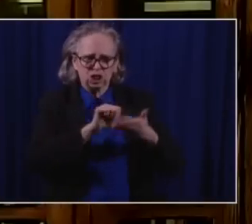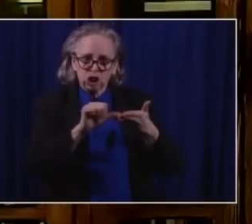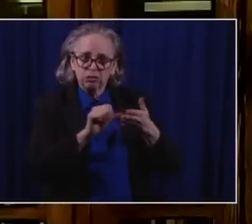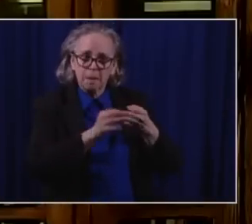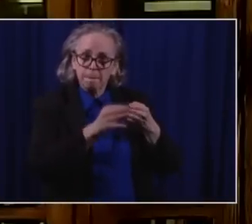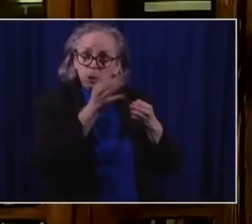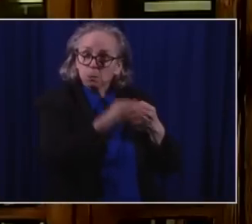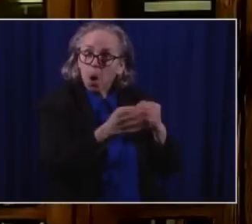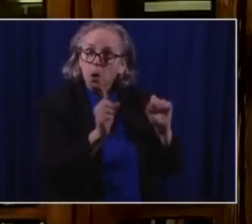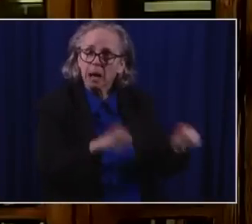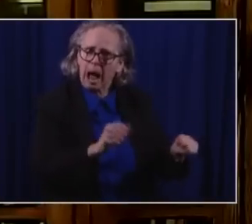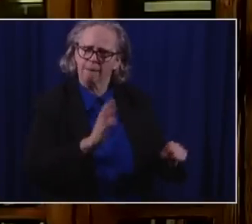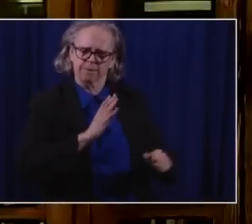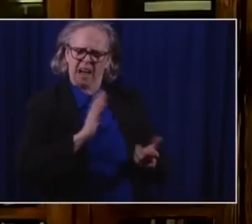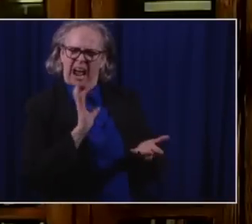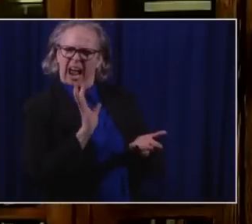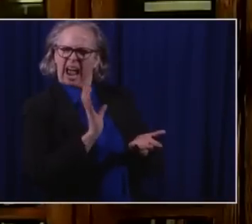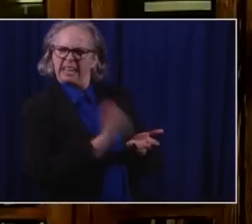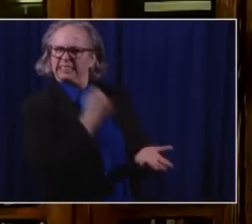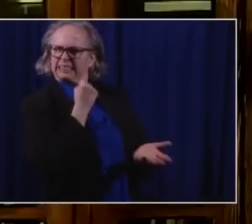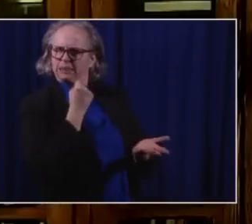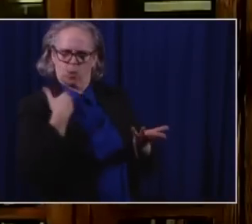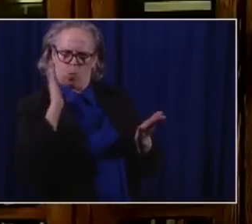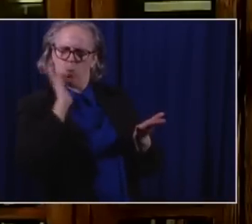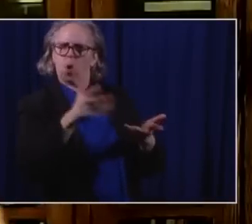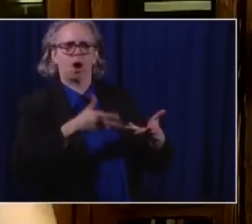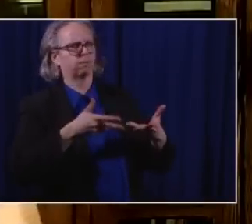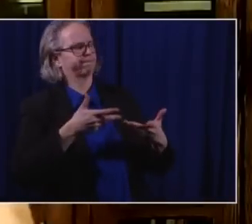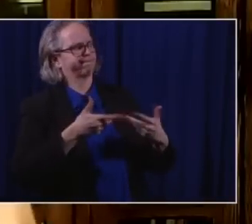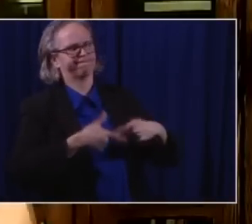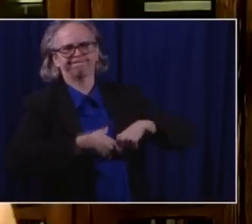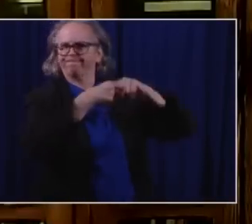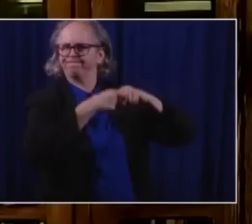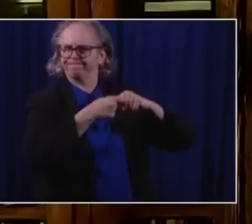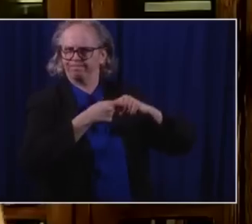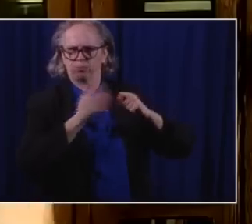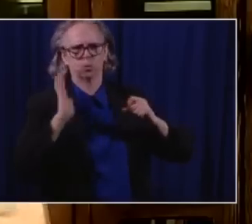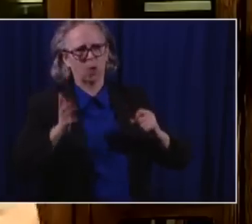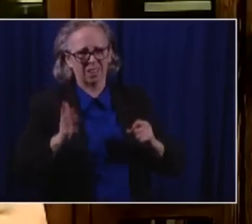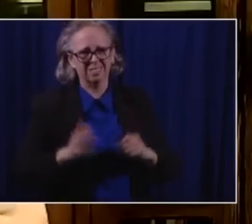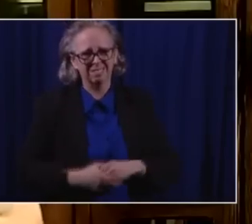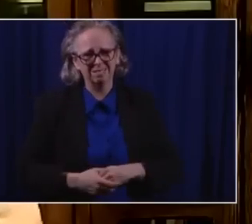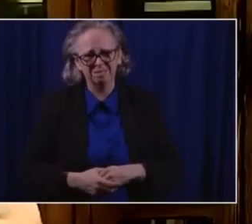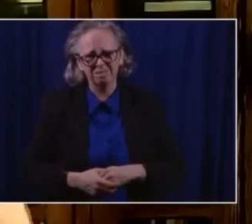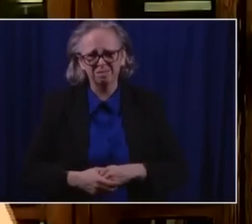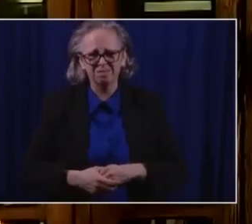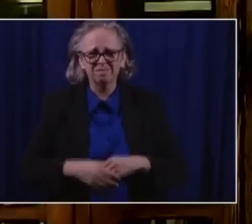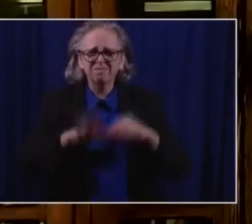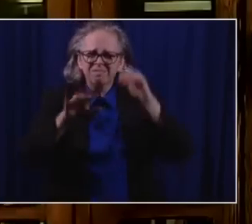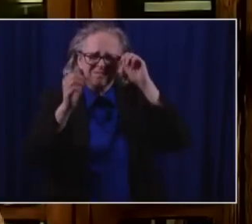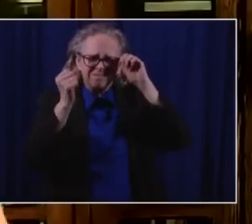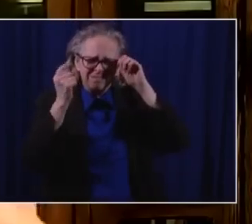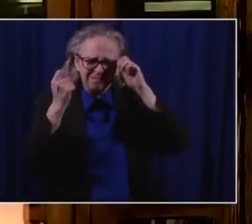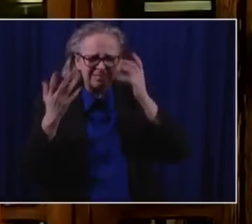will keep taking care of heart attacks and strokes as best we for 2 weeks 4 weeks 6 weeks